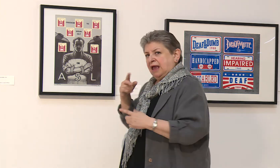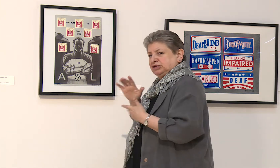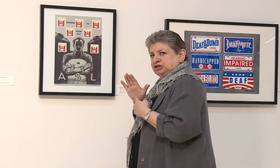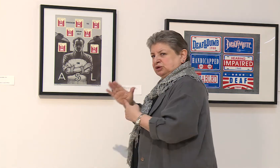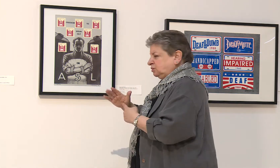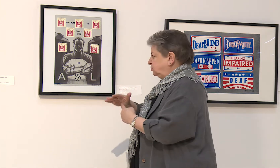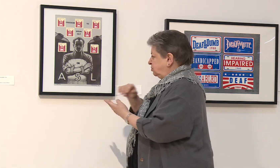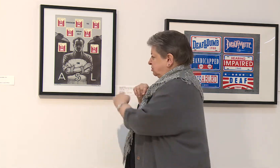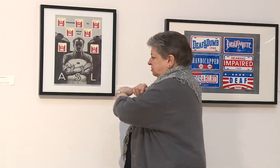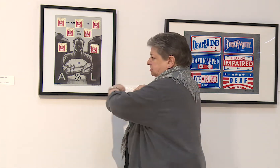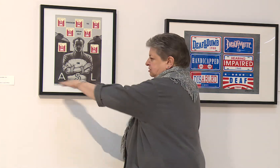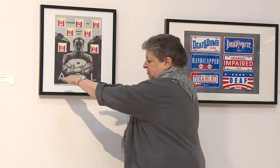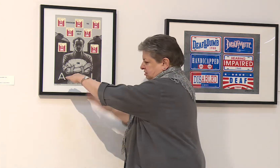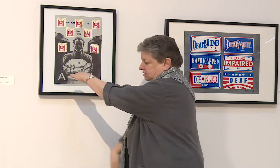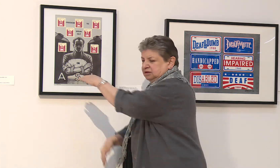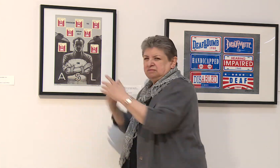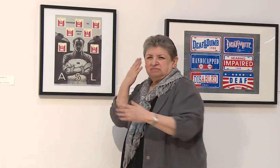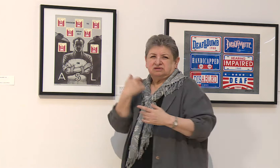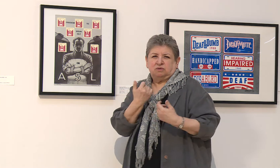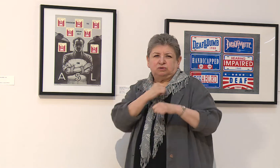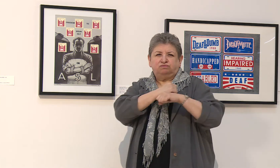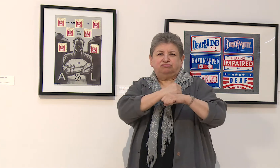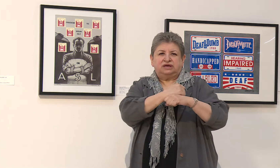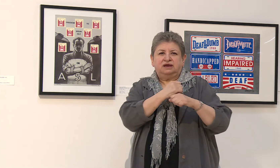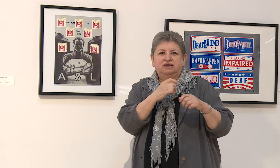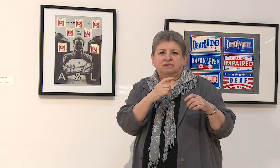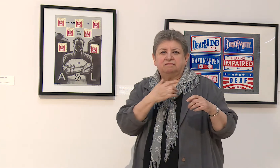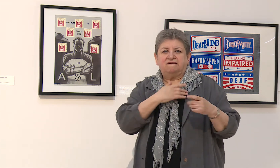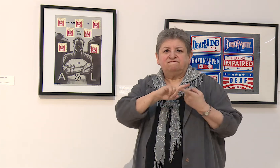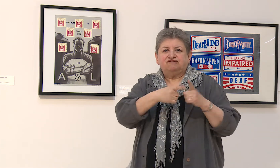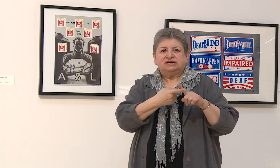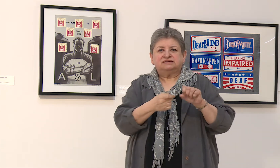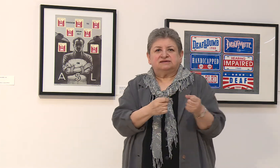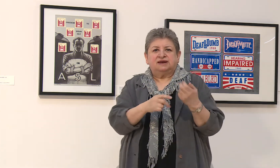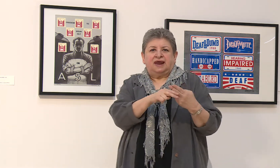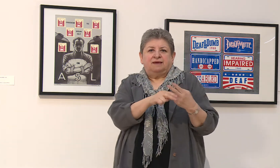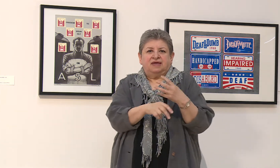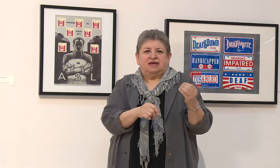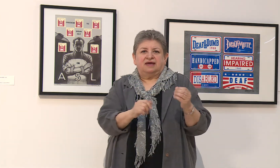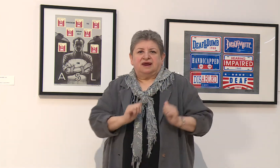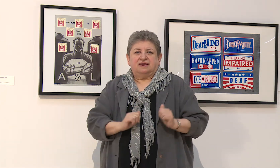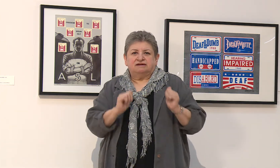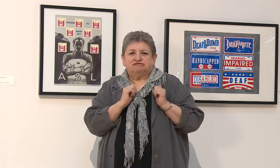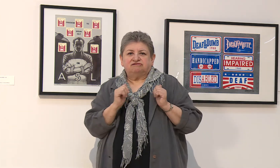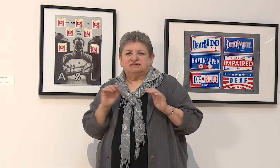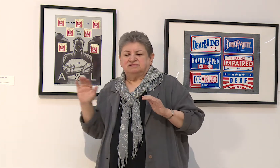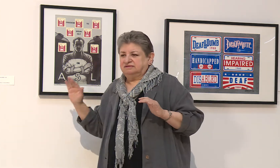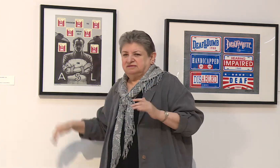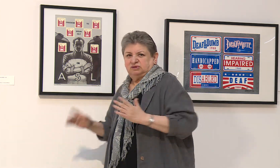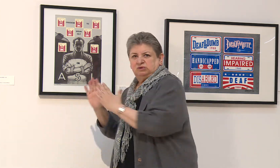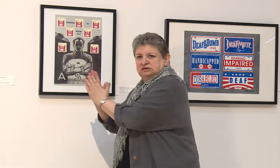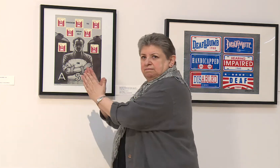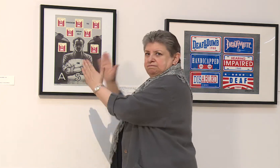The reason I cut off the lower portion of the envelope was just to protect the privacy of the friend that I mailed this to.